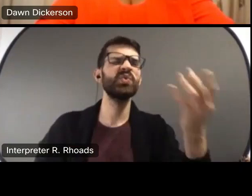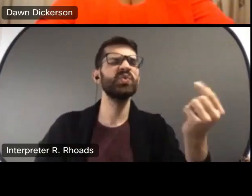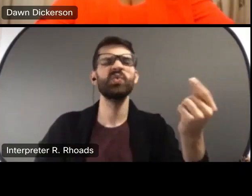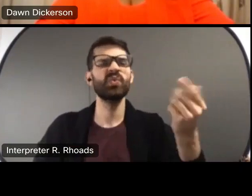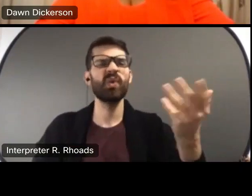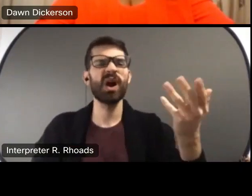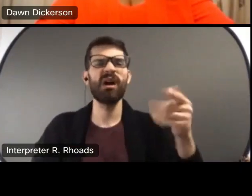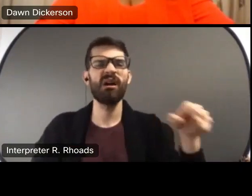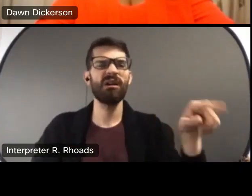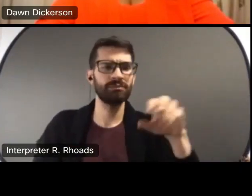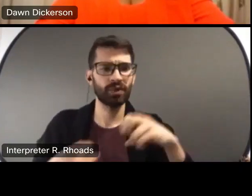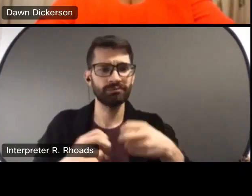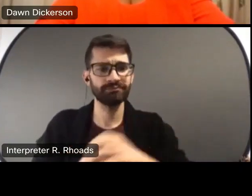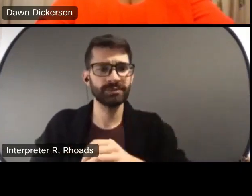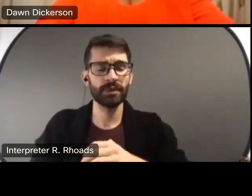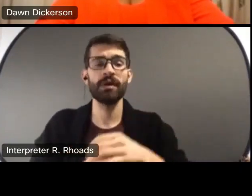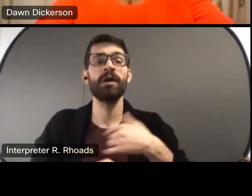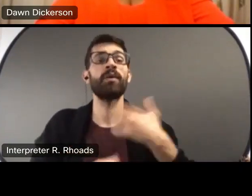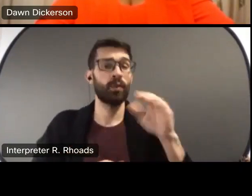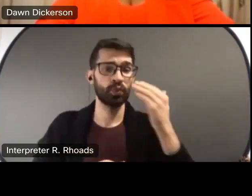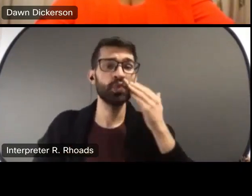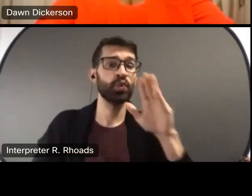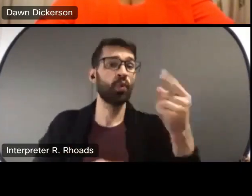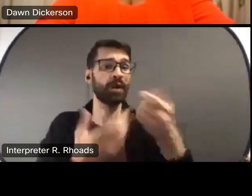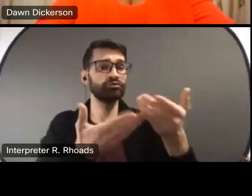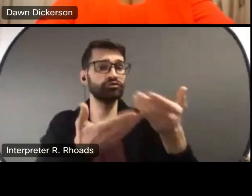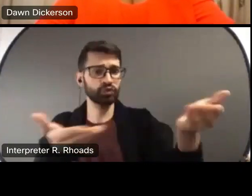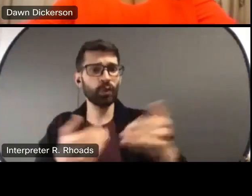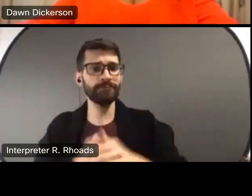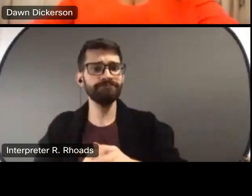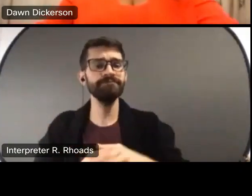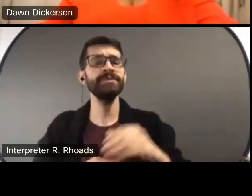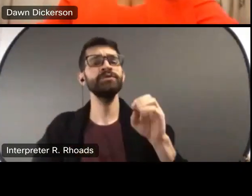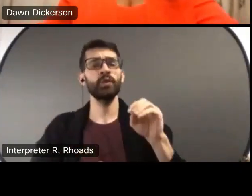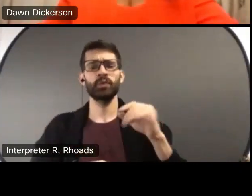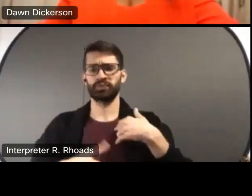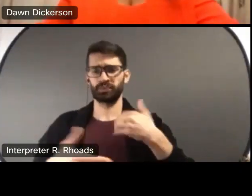With that said, let me pull up the PowerPoint. Let's see.